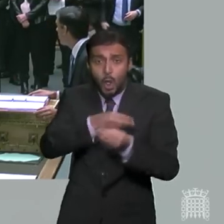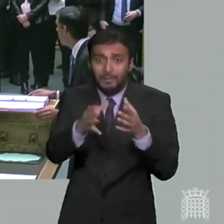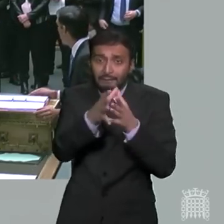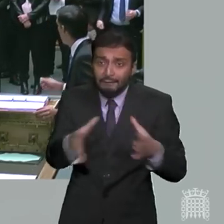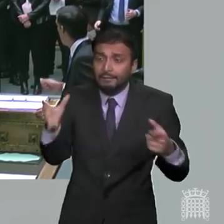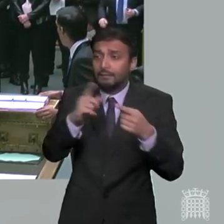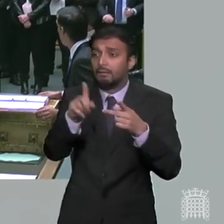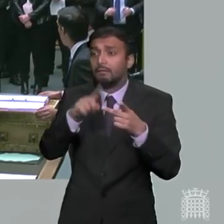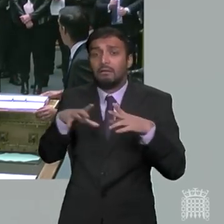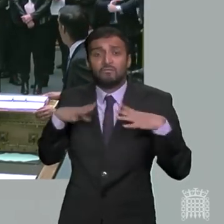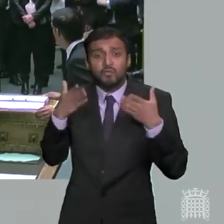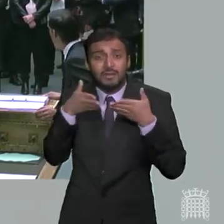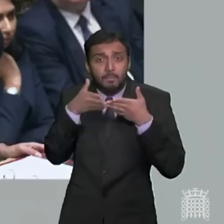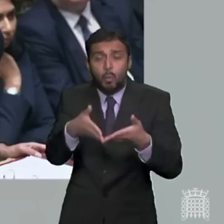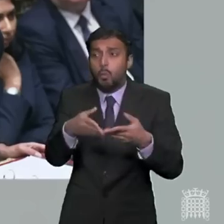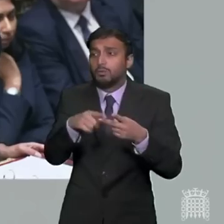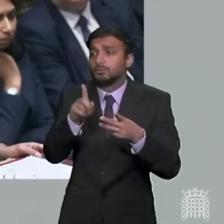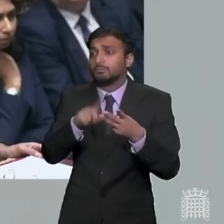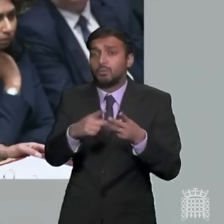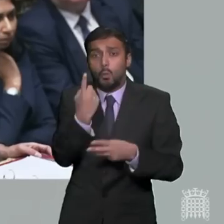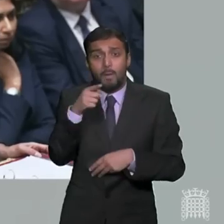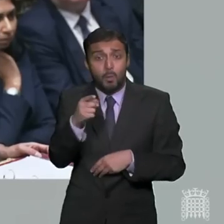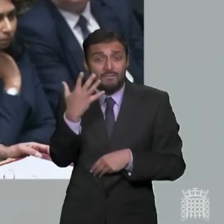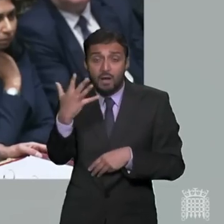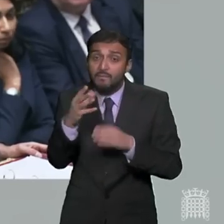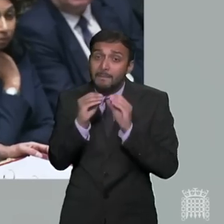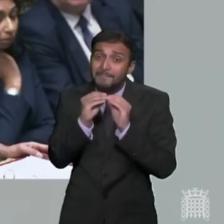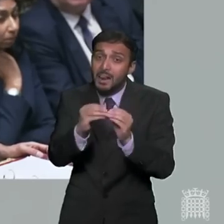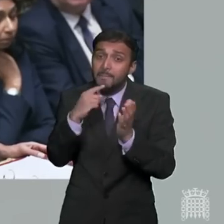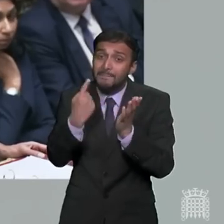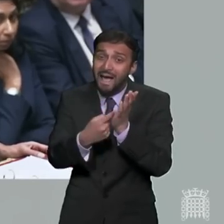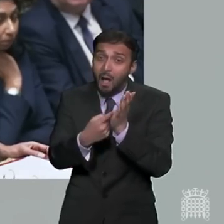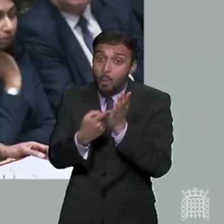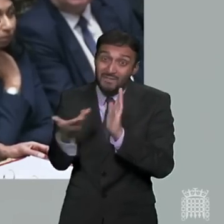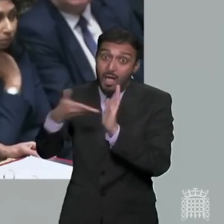ensuring that the £1.5 billion of extra Barnett money can go towards supporting public services.